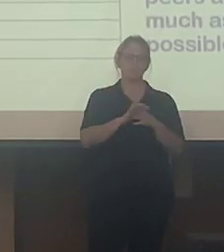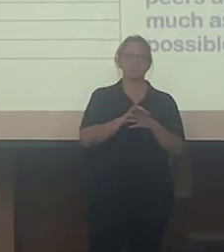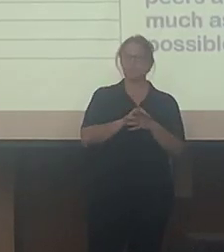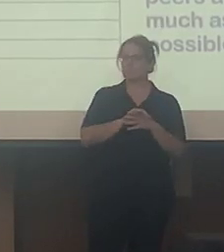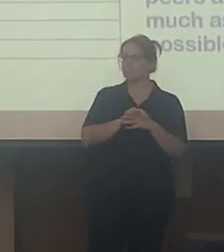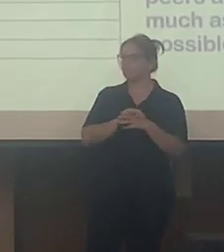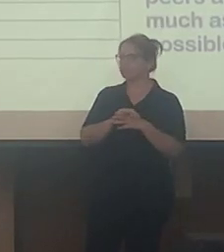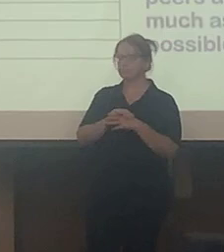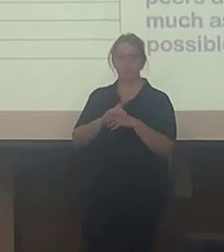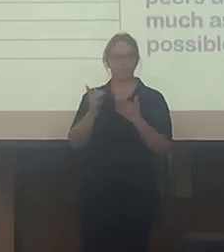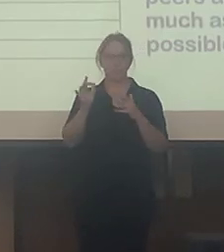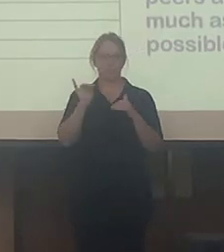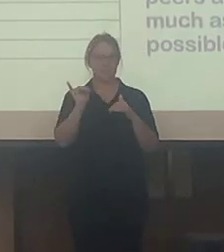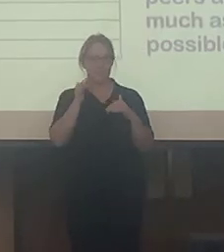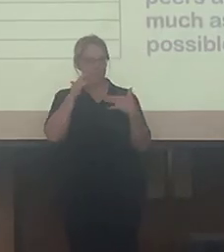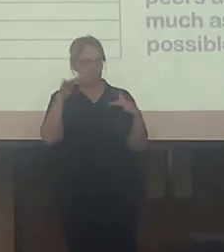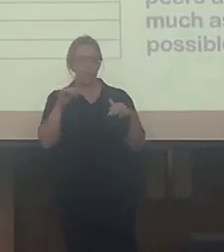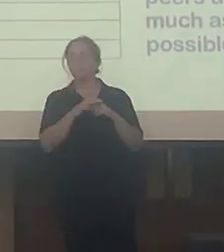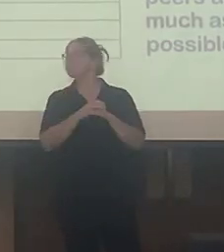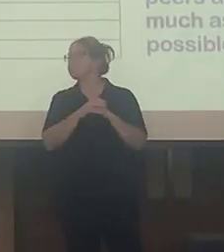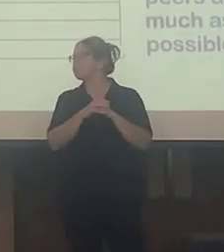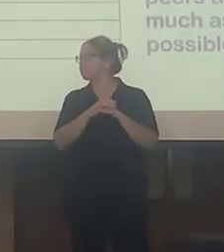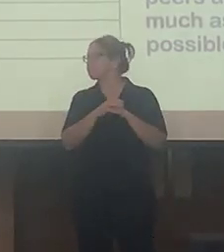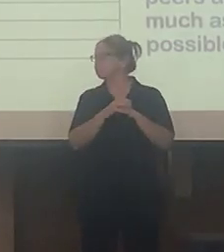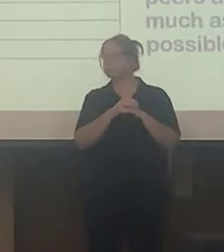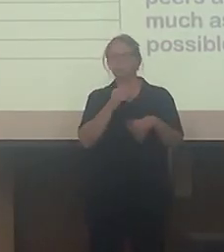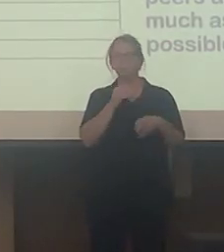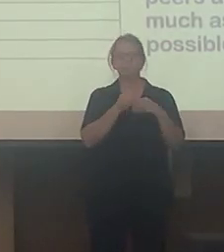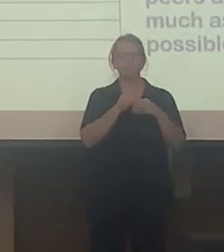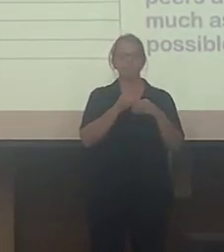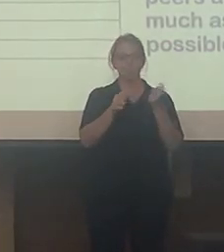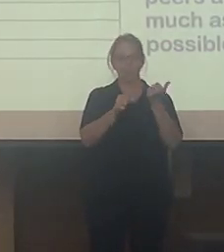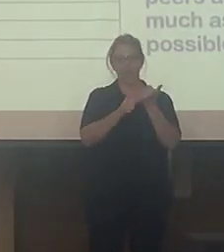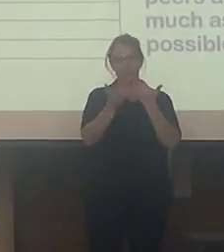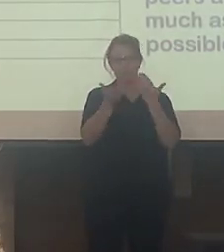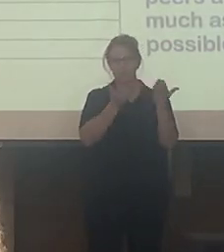same volume sorry same one and supplementary aids and services can be things like you know if you're